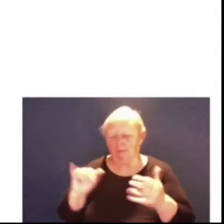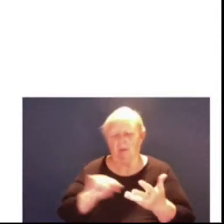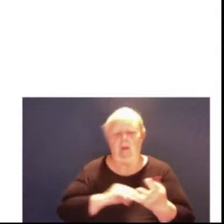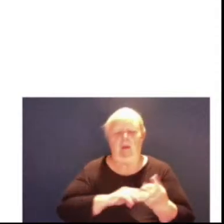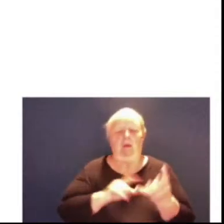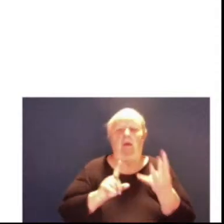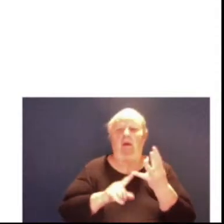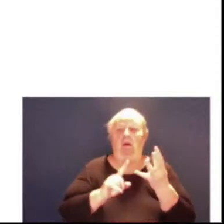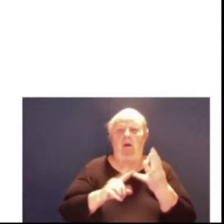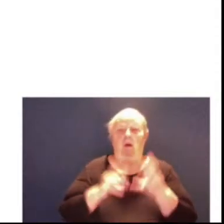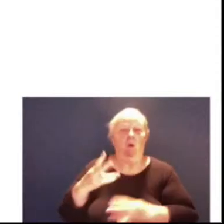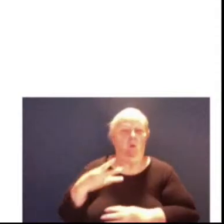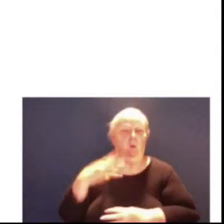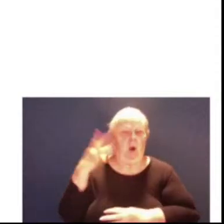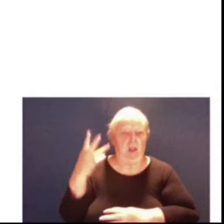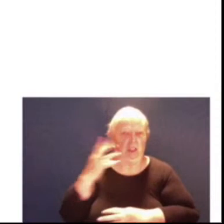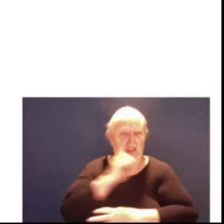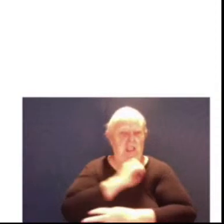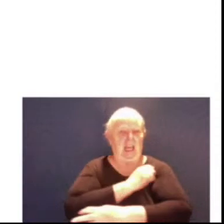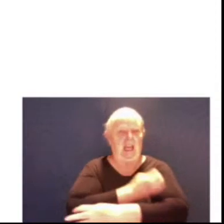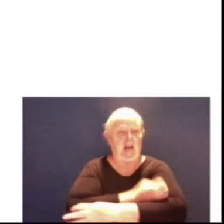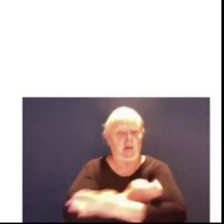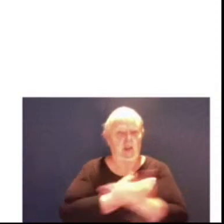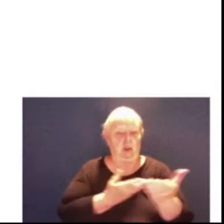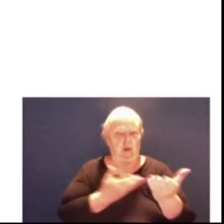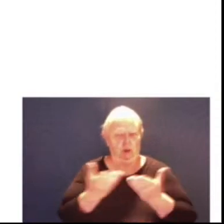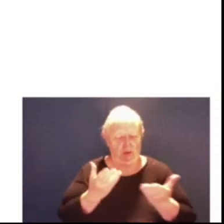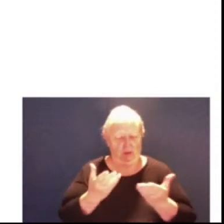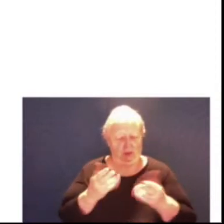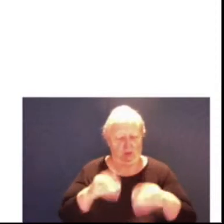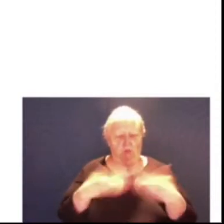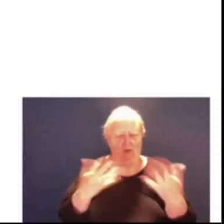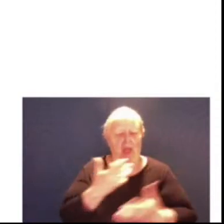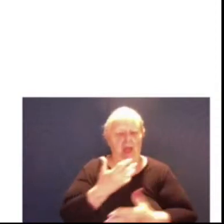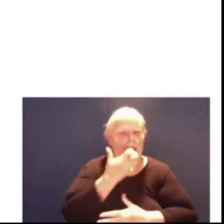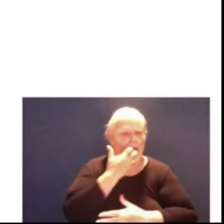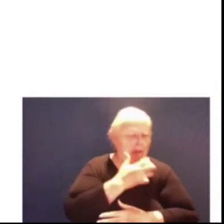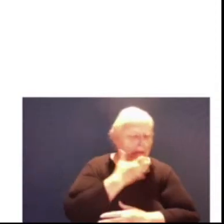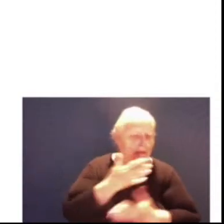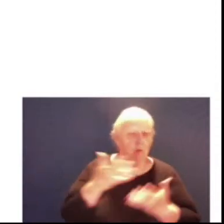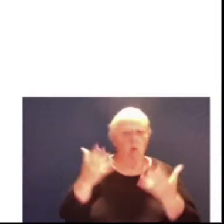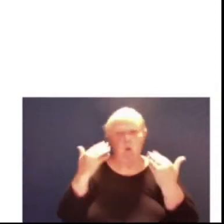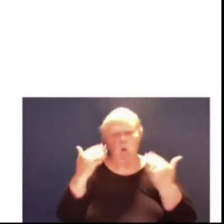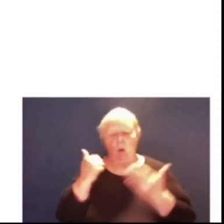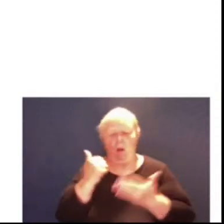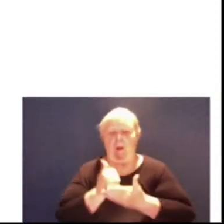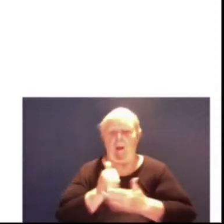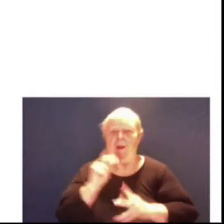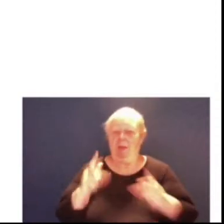cooling, and other service solutions to help Puget Sound residents save energy and live better.